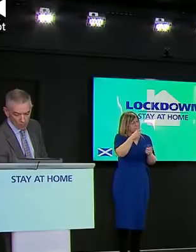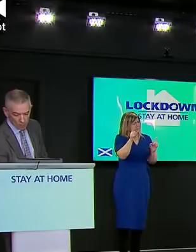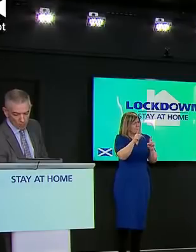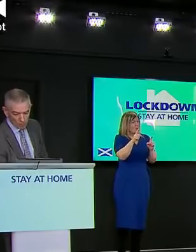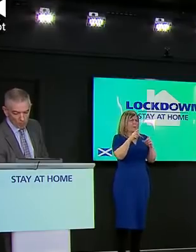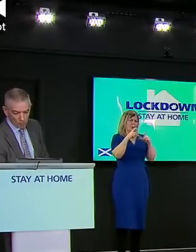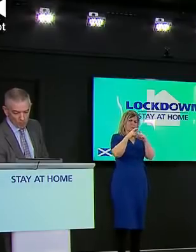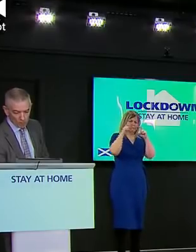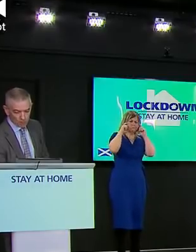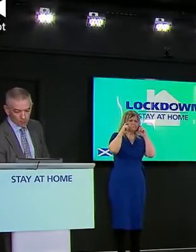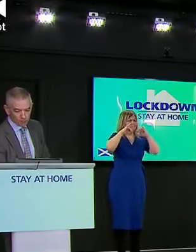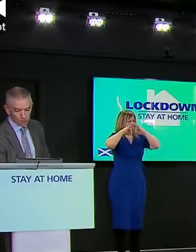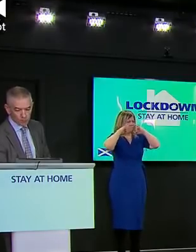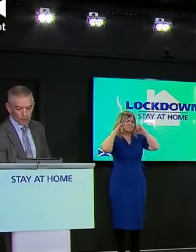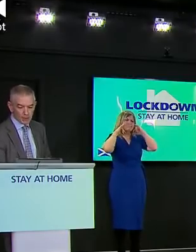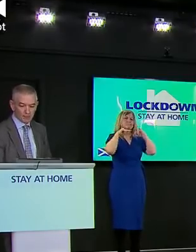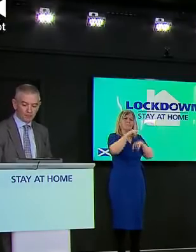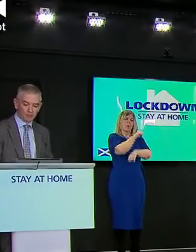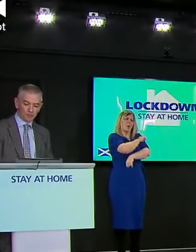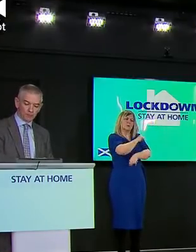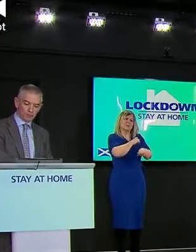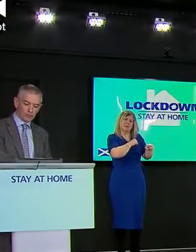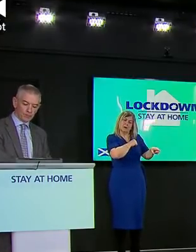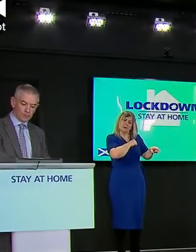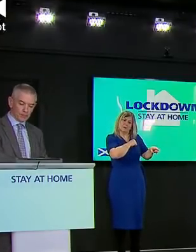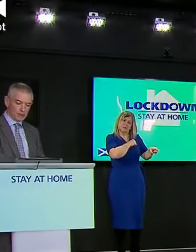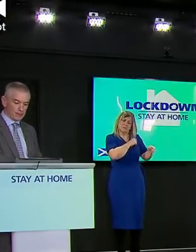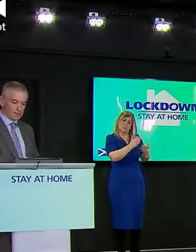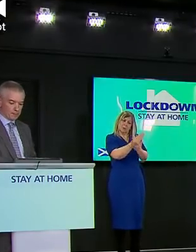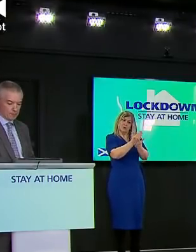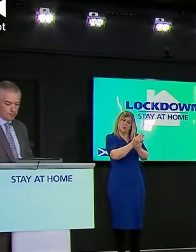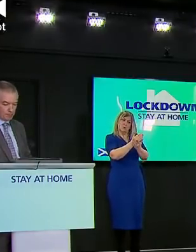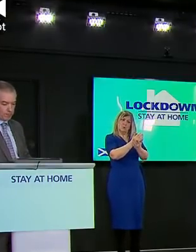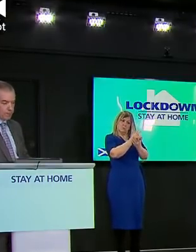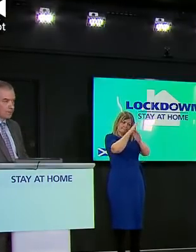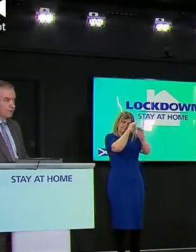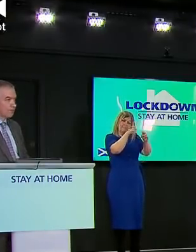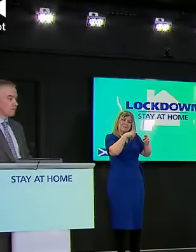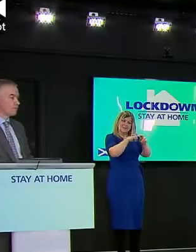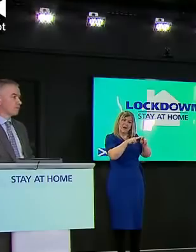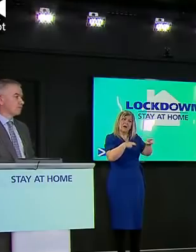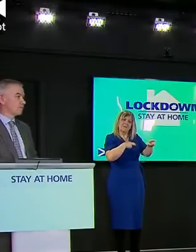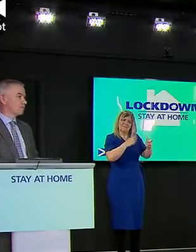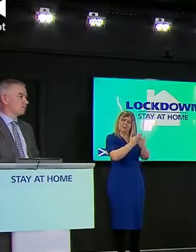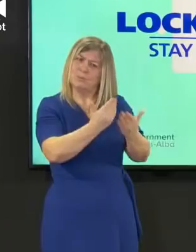evidence do you have to reassure staff that they are safe wearing simple surgical masks thanks